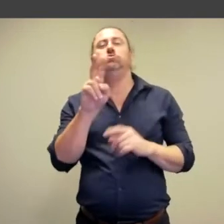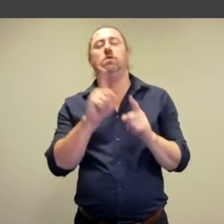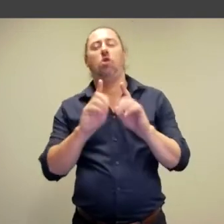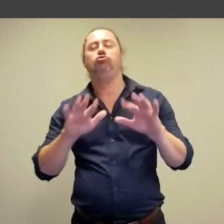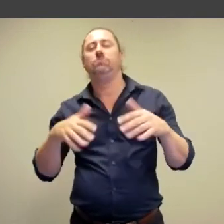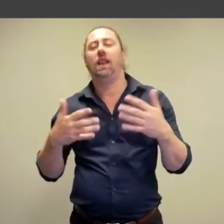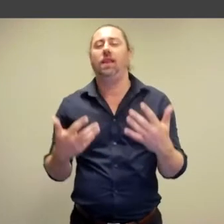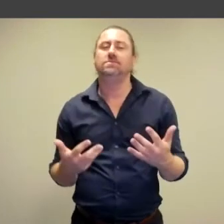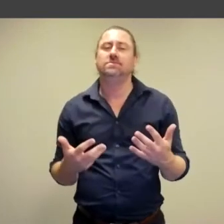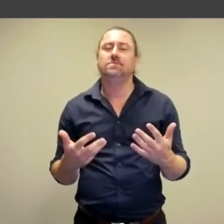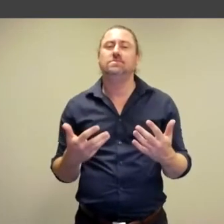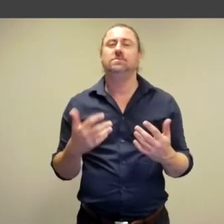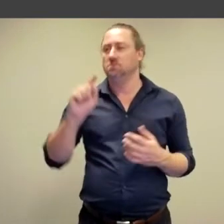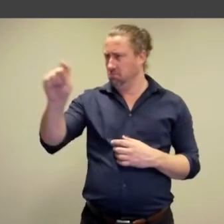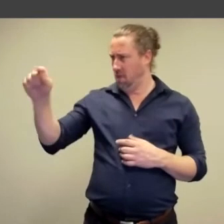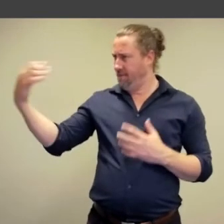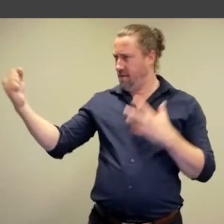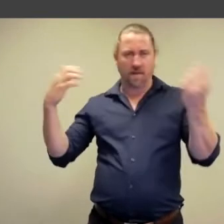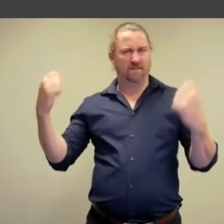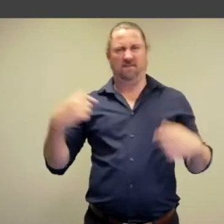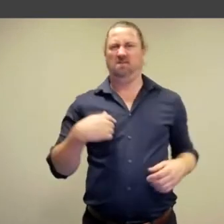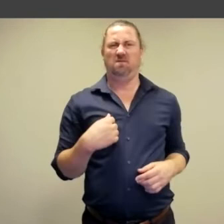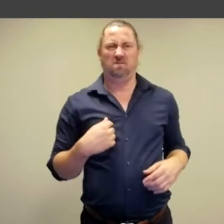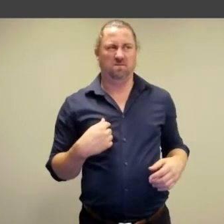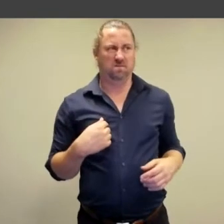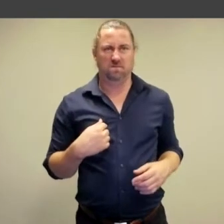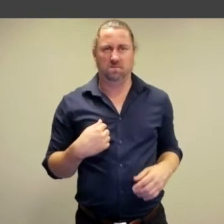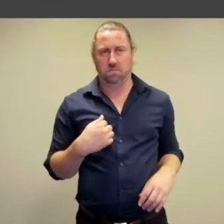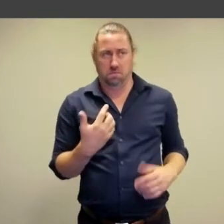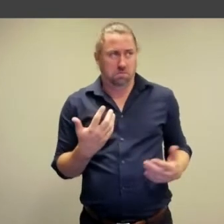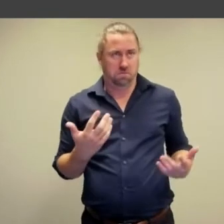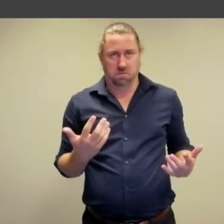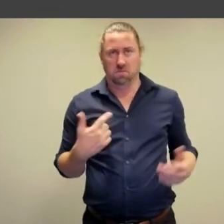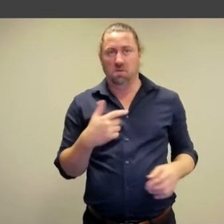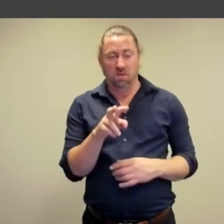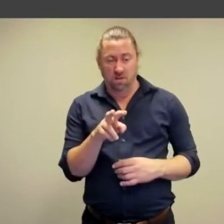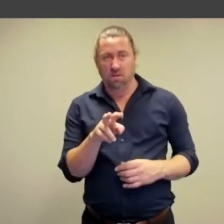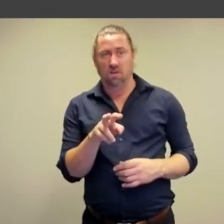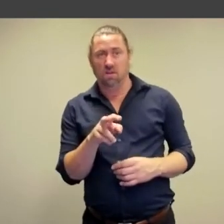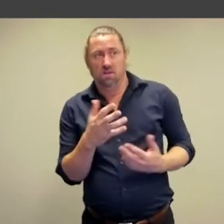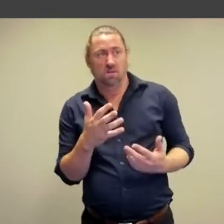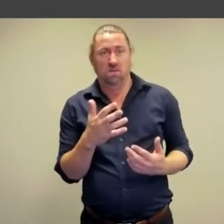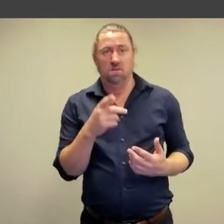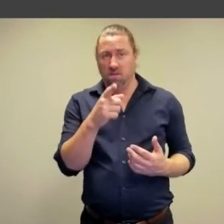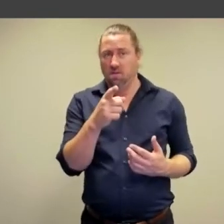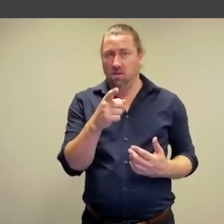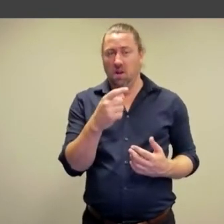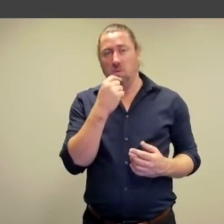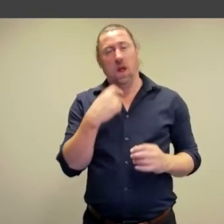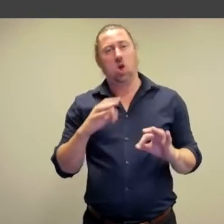which others do experience can be misinterpreted